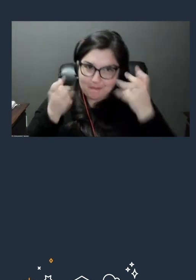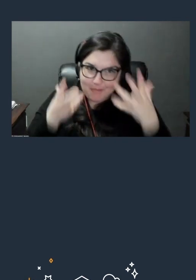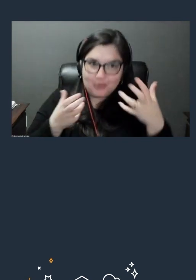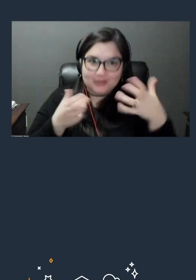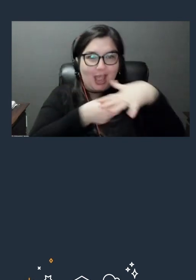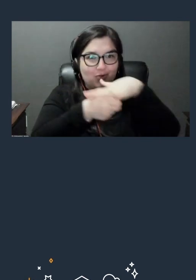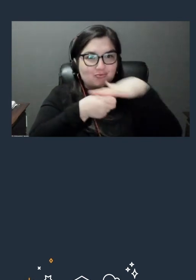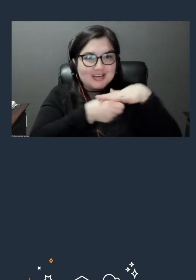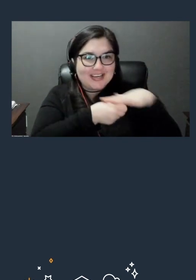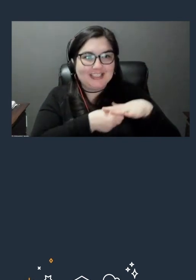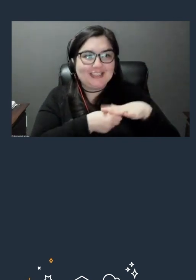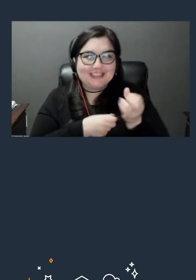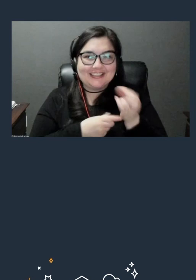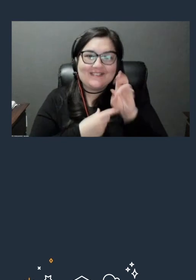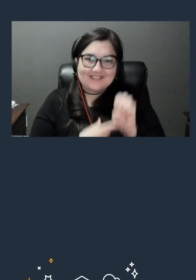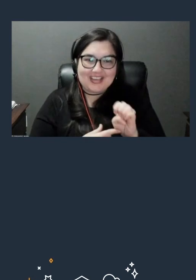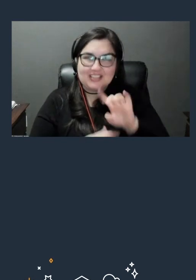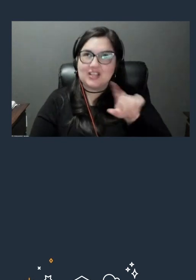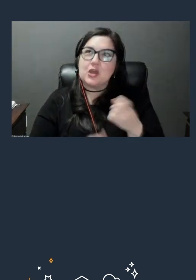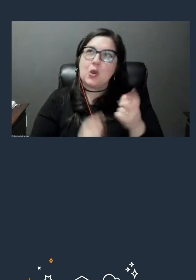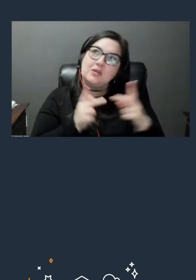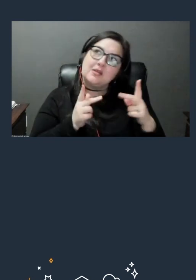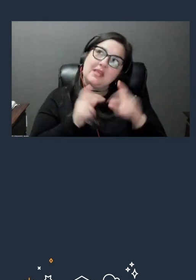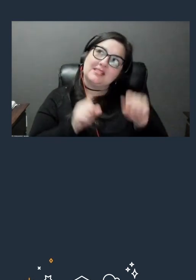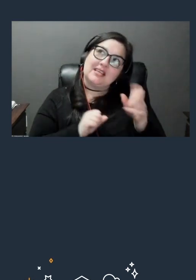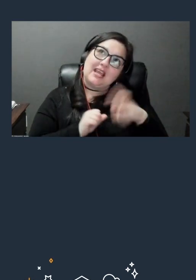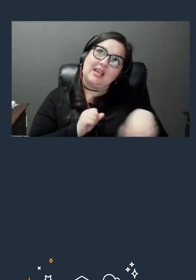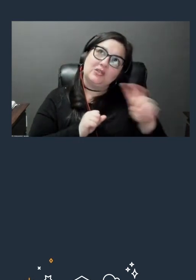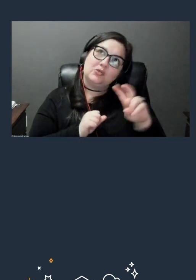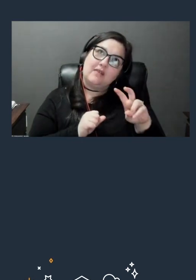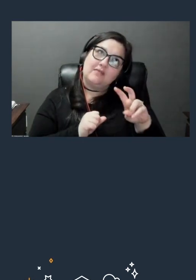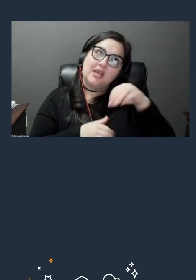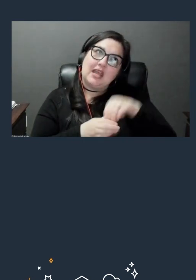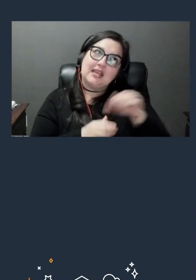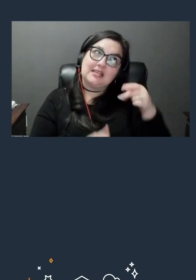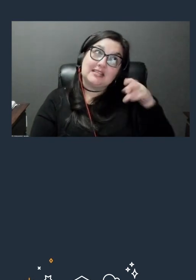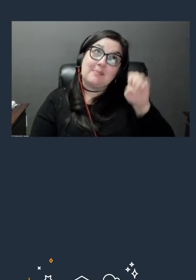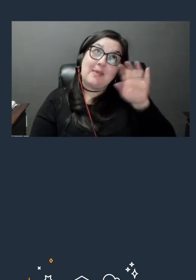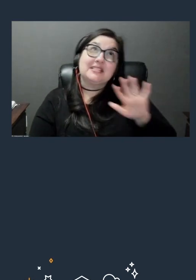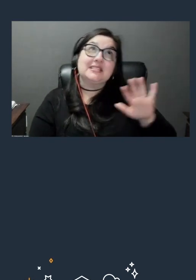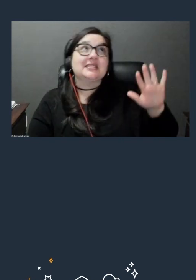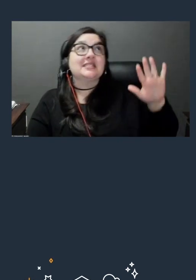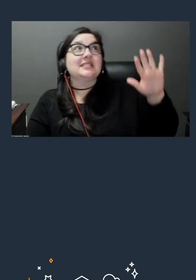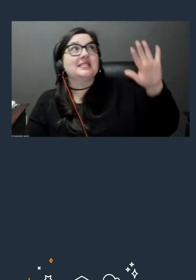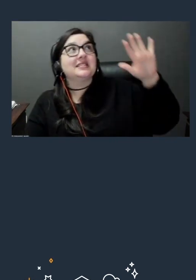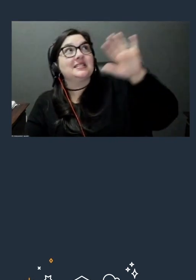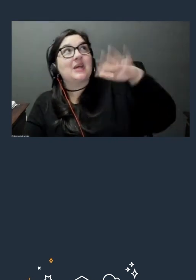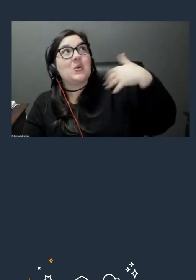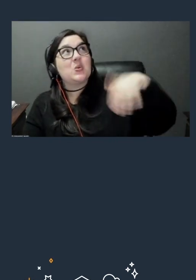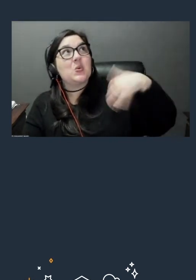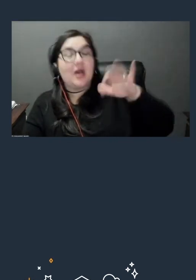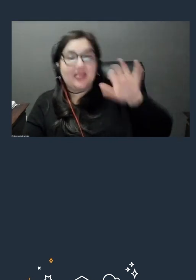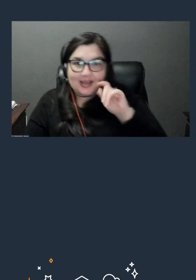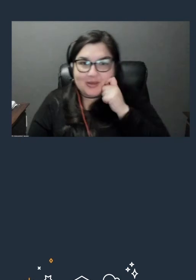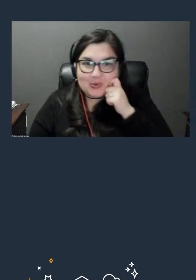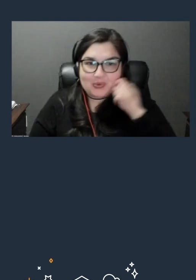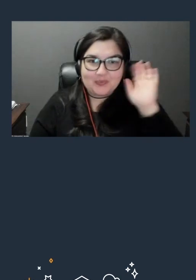I was gonna say the only place you could travel now was into space, right? Into space. - That would be cool. Yes. - But yeah, we're gonna take a short break for a video